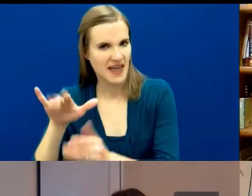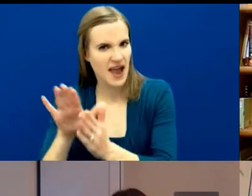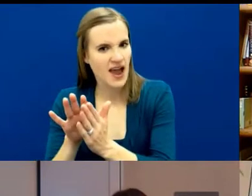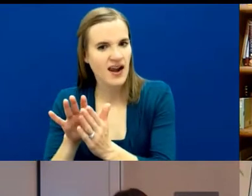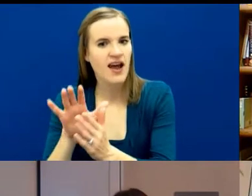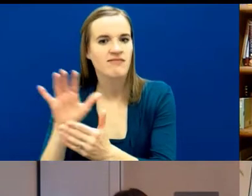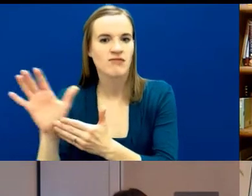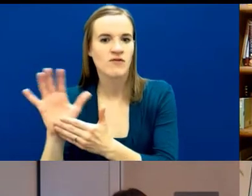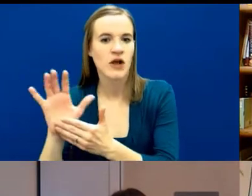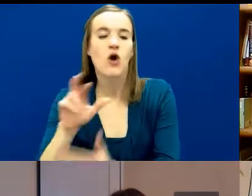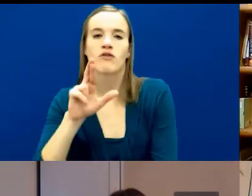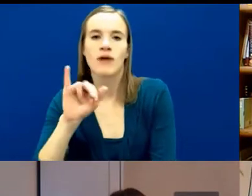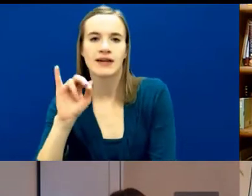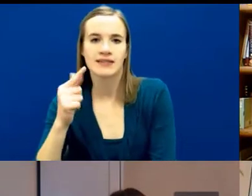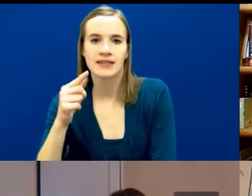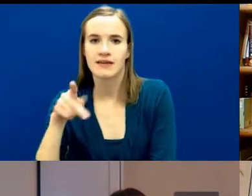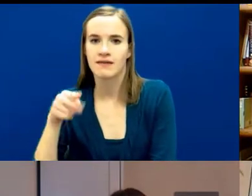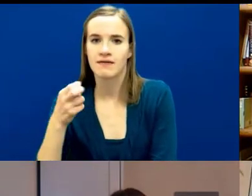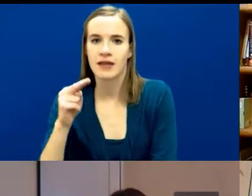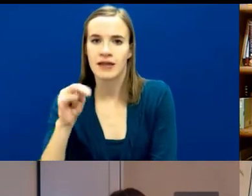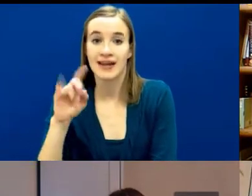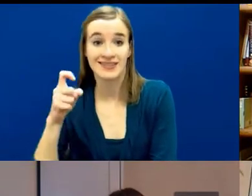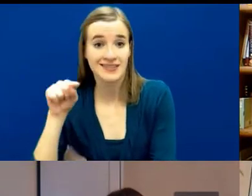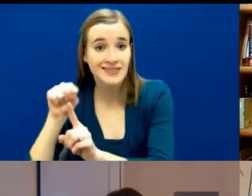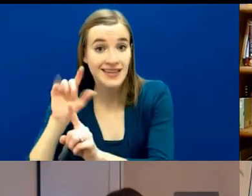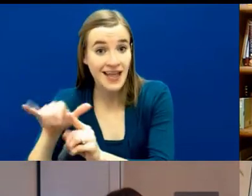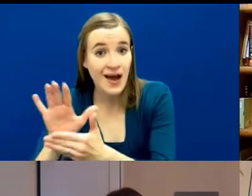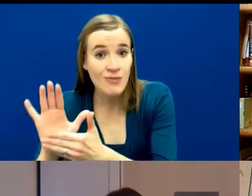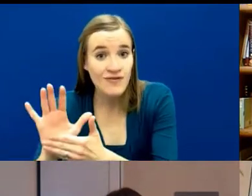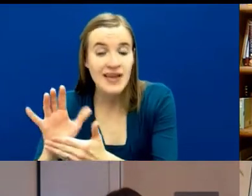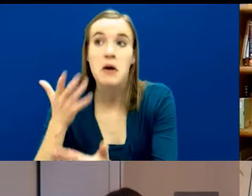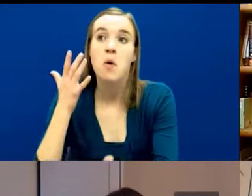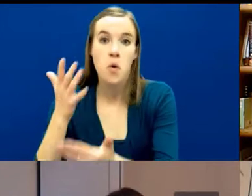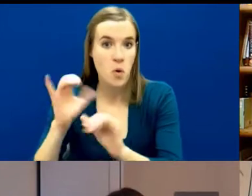about themselves, but they're for adults, they're not for kids, and I'm